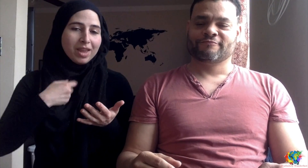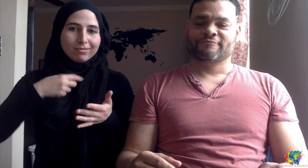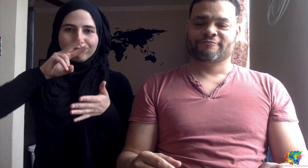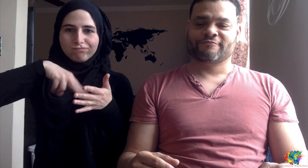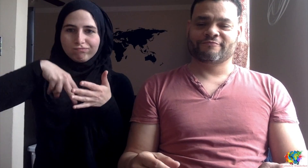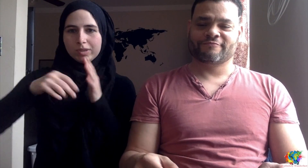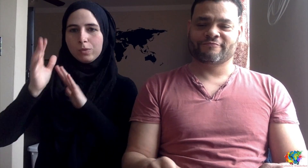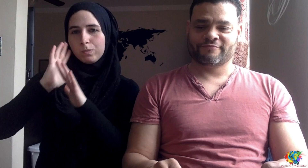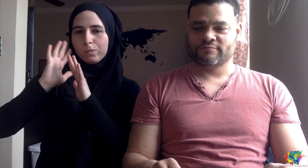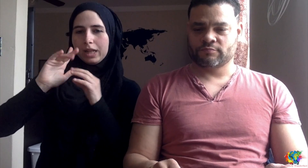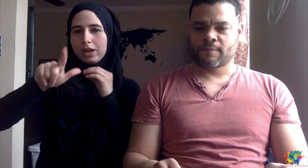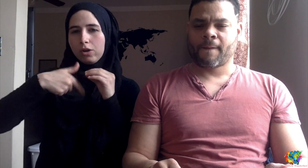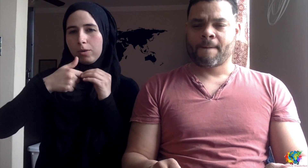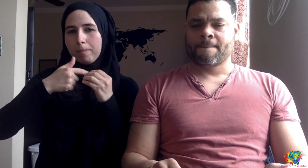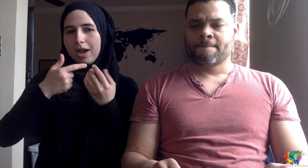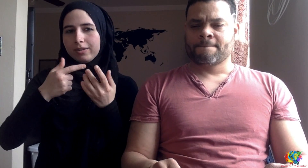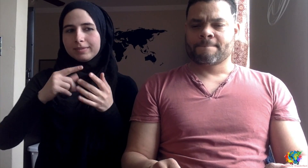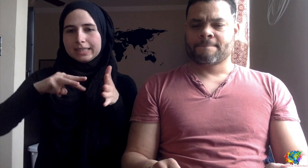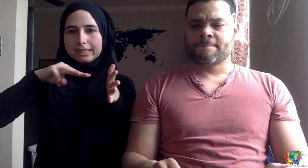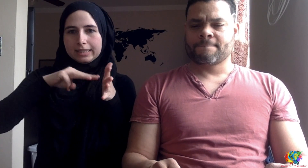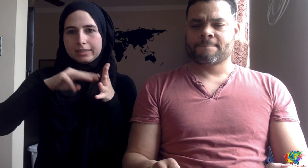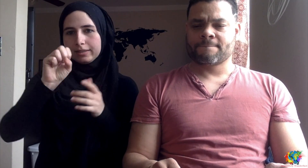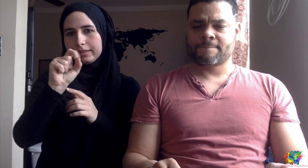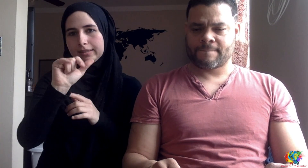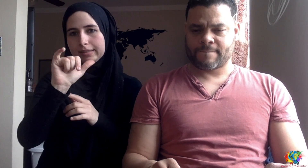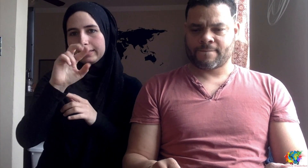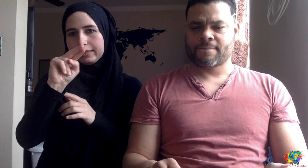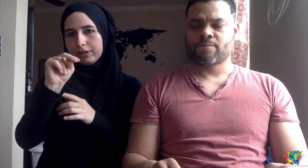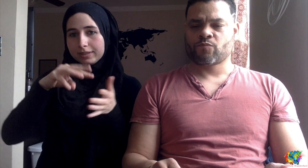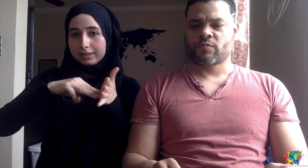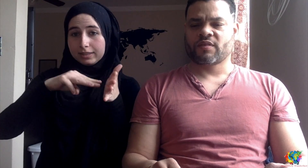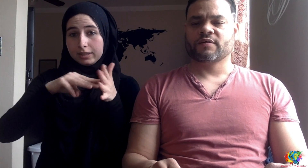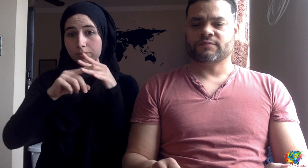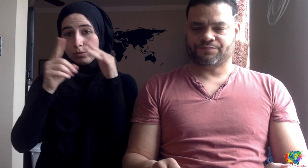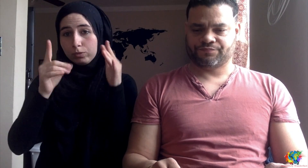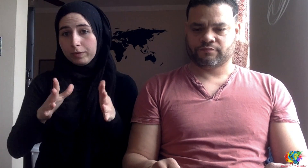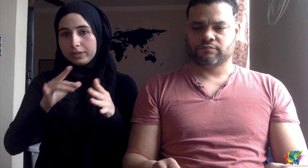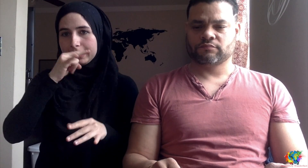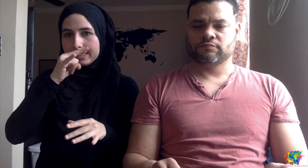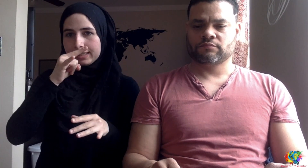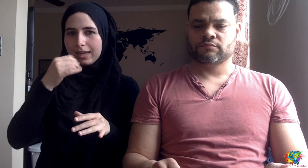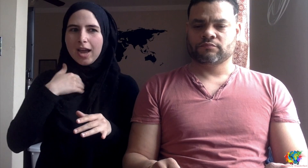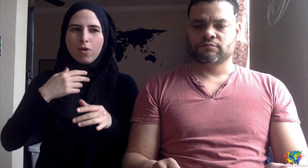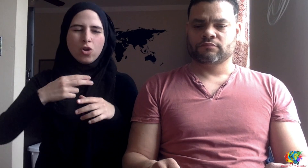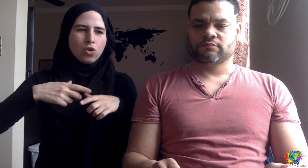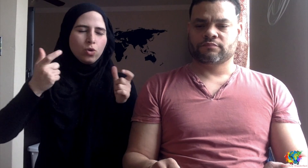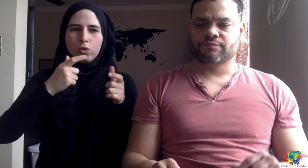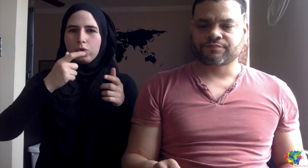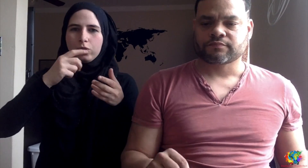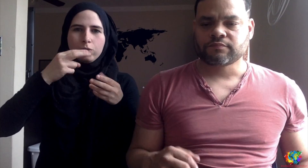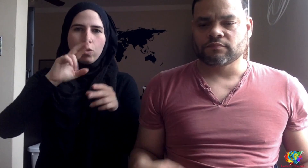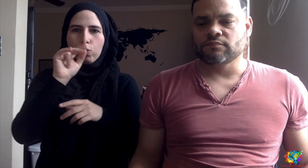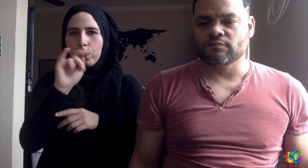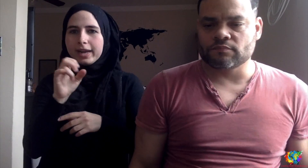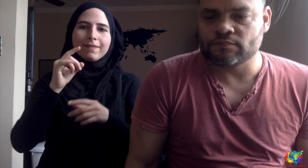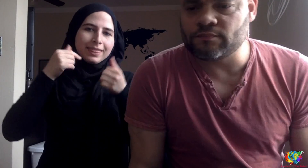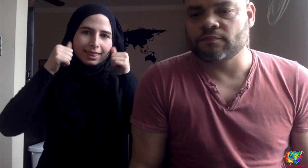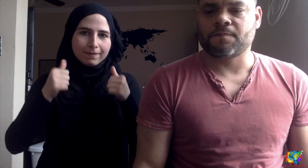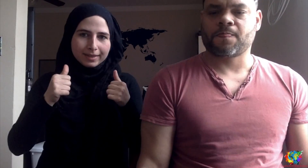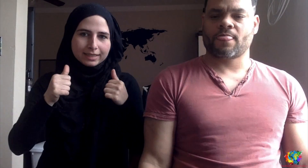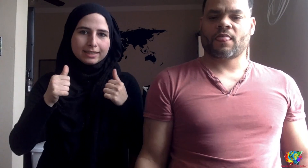Zee: In the past, I read about Syrian refugees kids and how their great rate of declining hearing